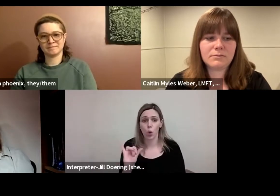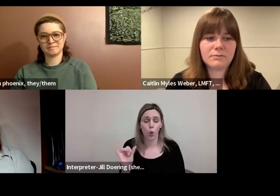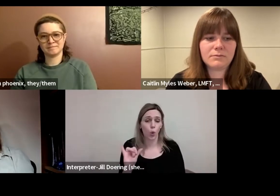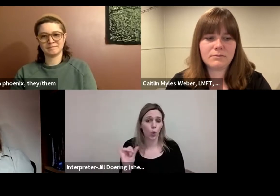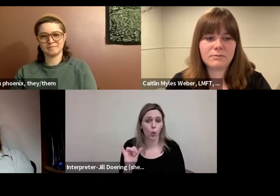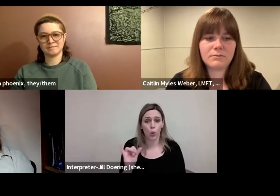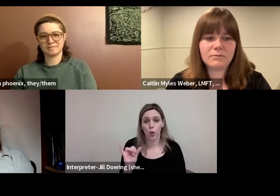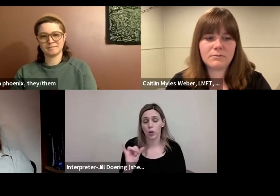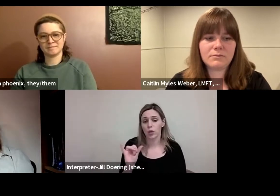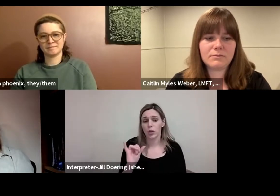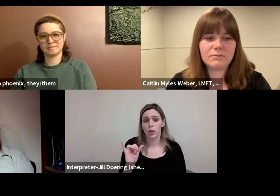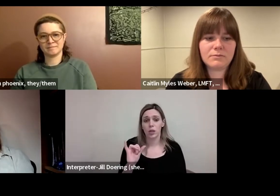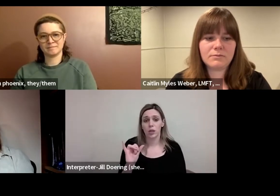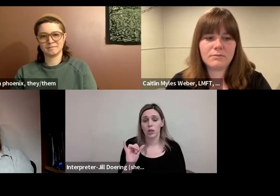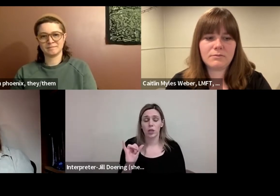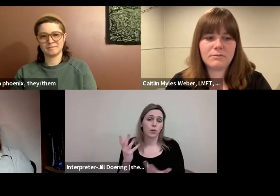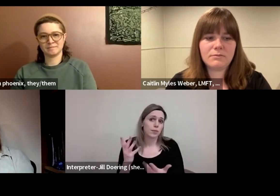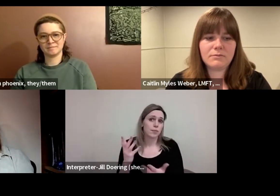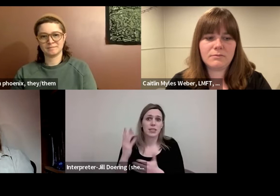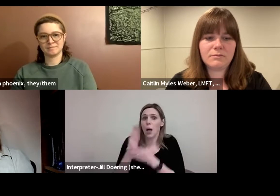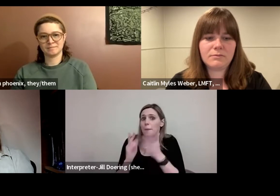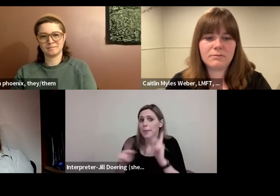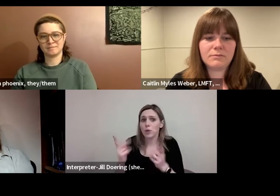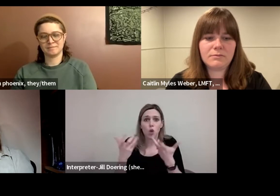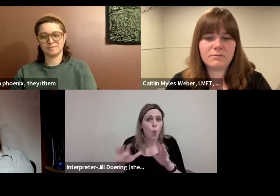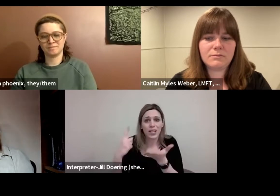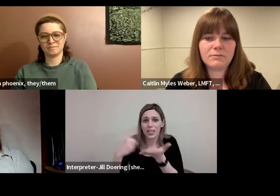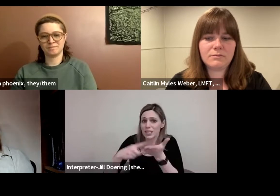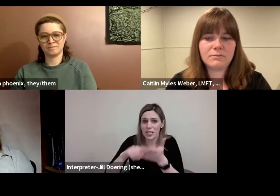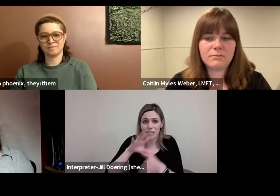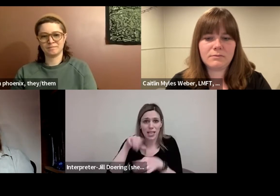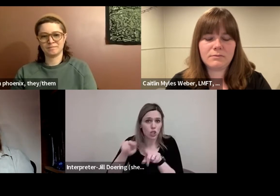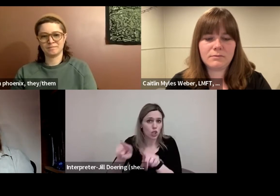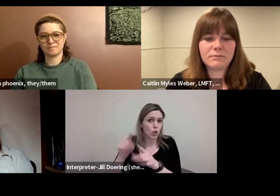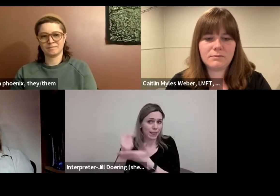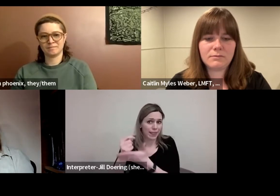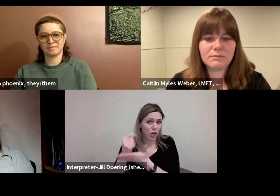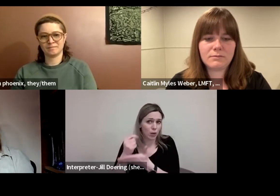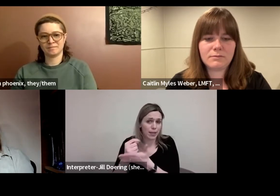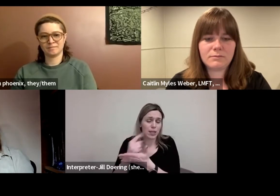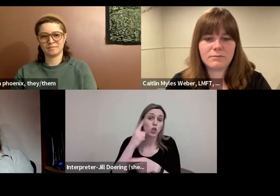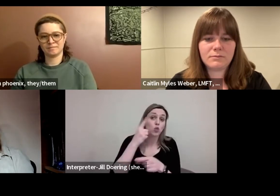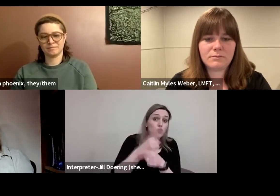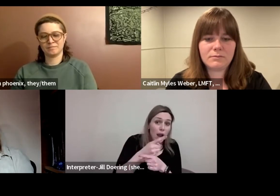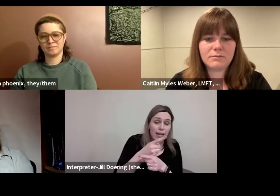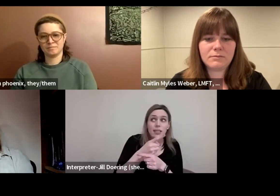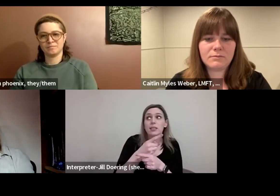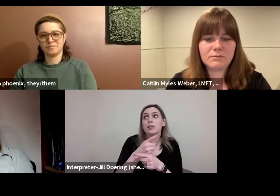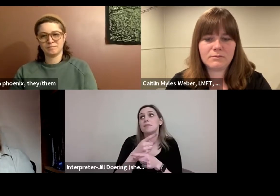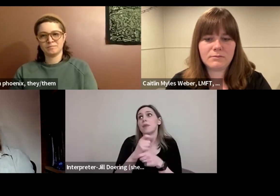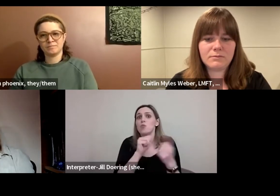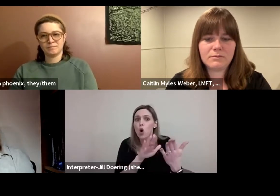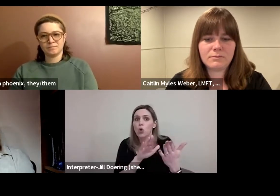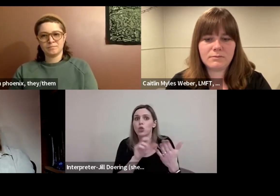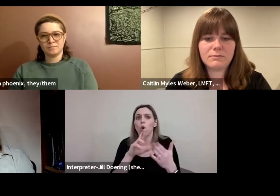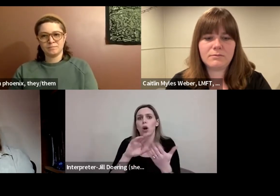Wants to cover in therapy, there's a right way or right amount to share or just anything like that, right?